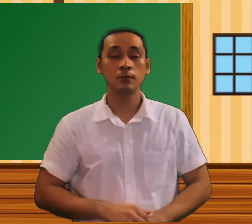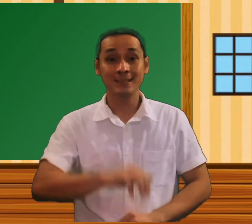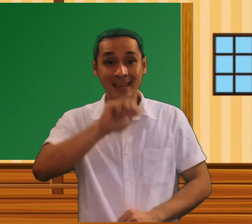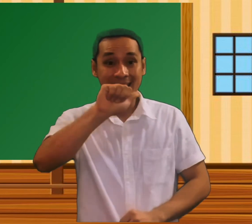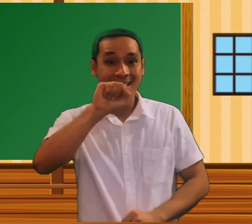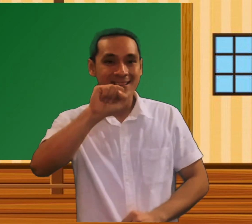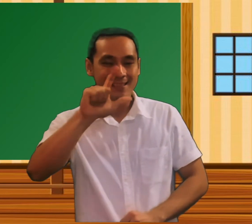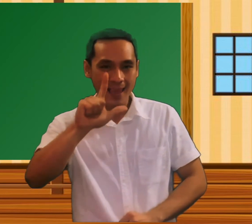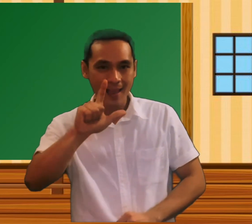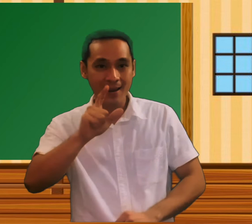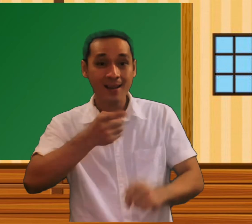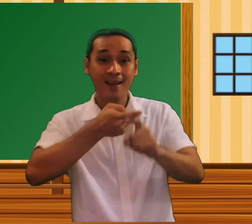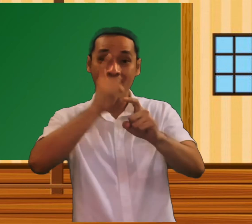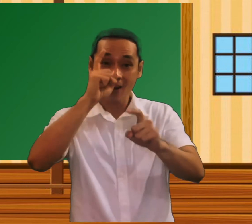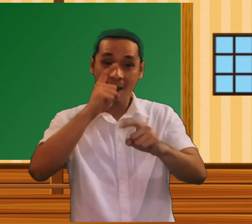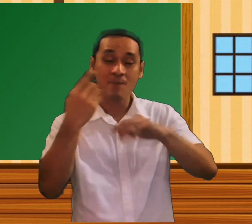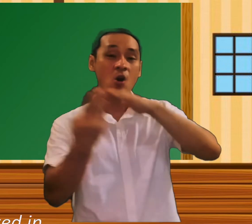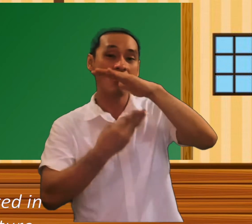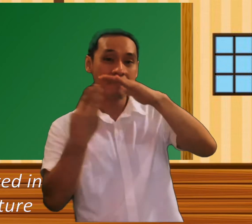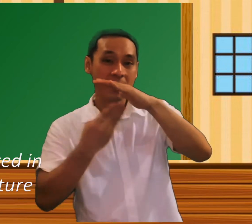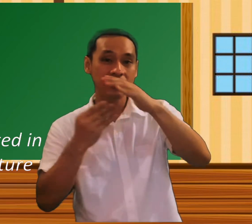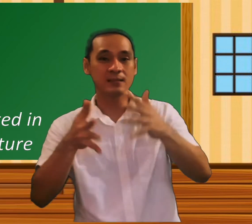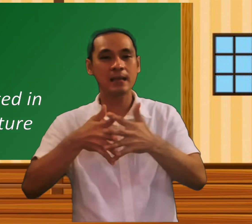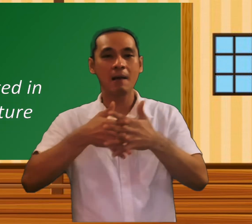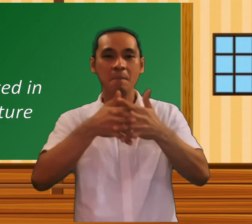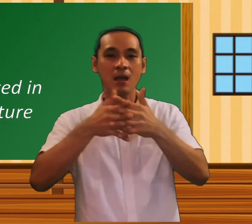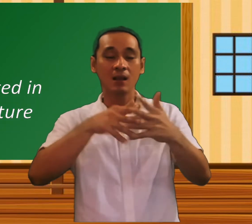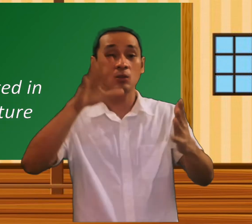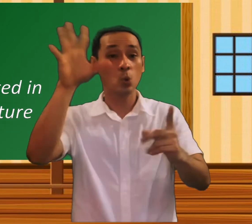and asl is rooted in american culture